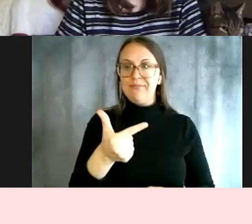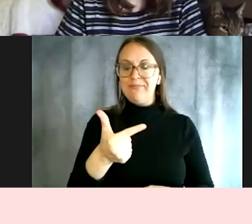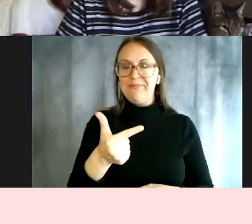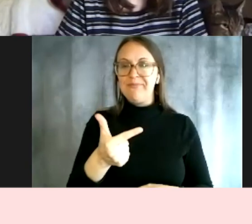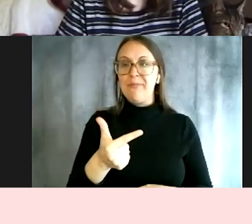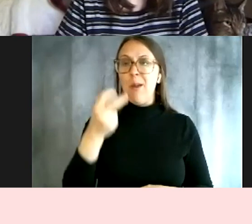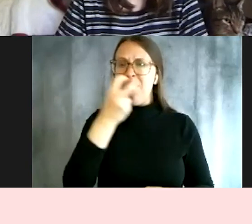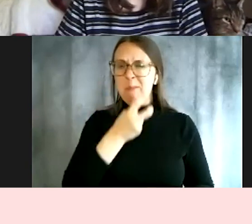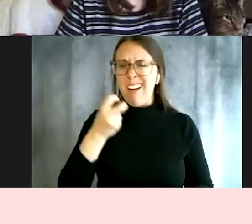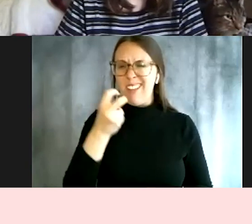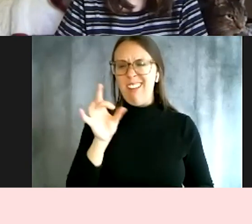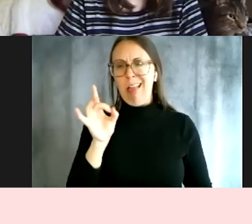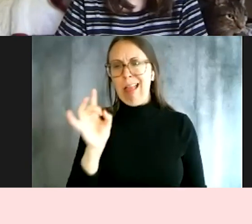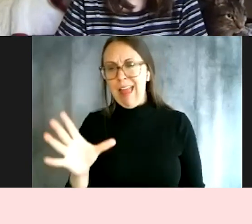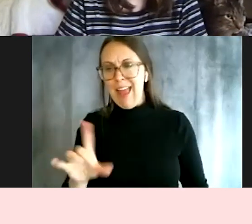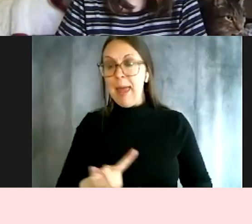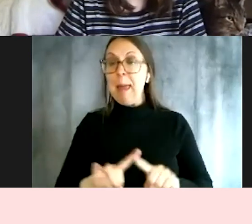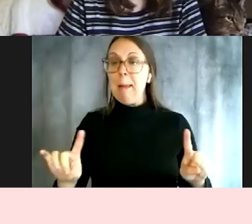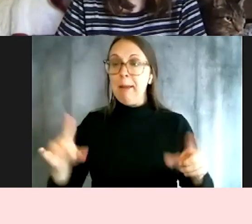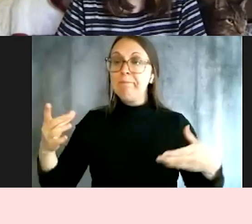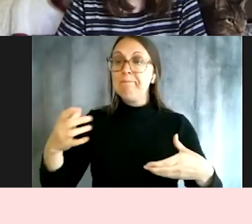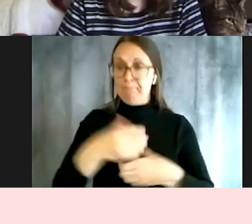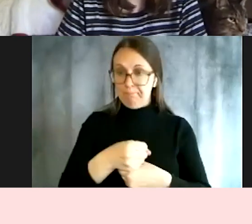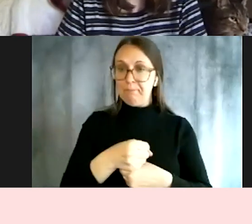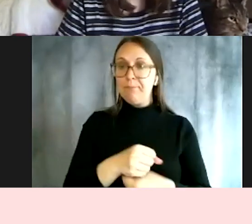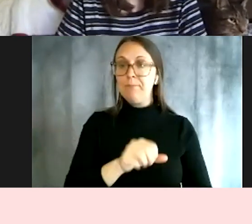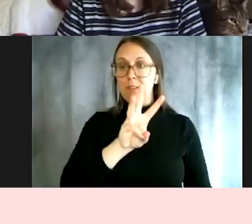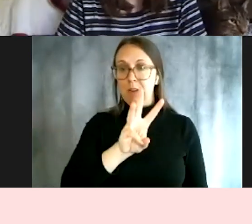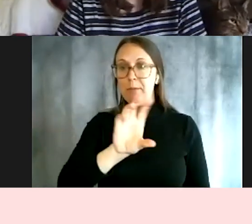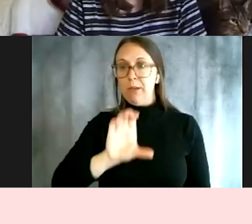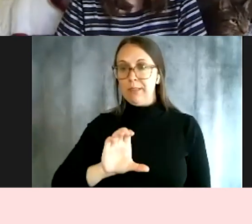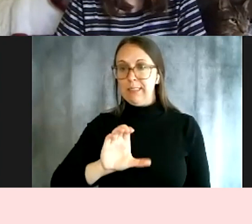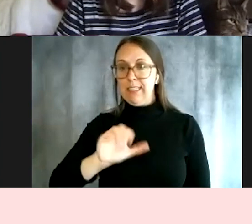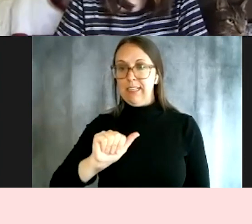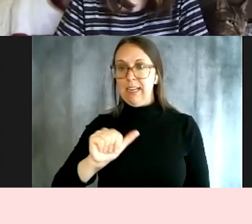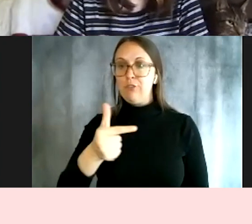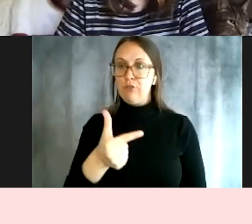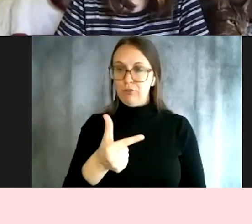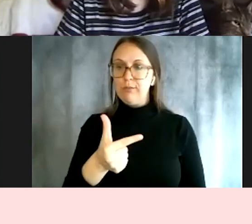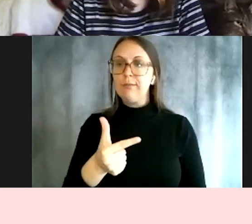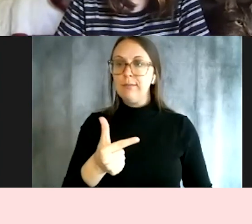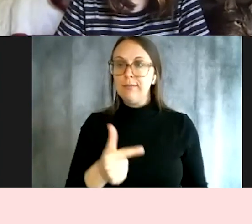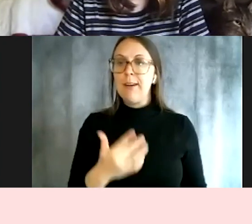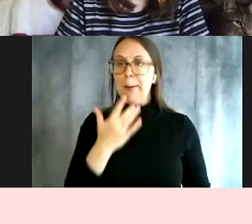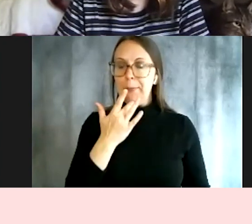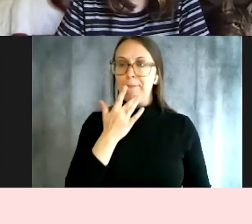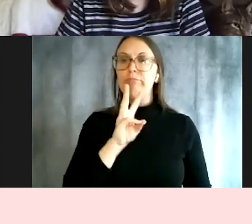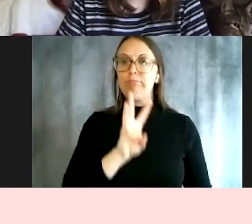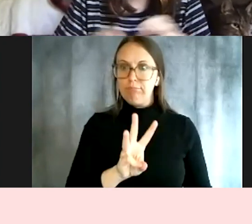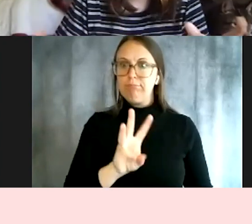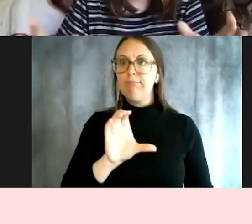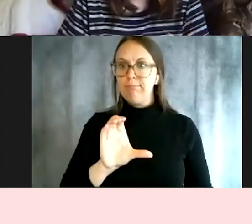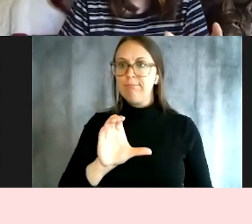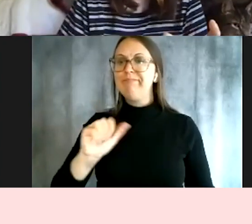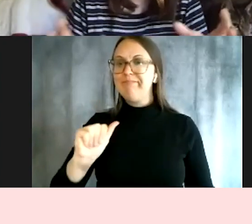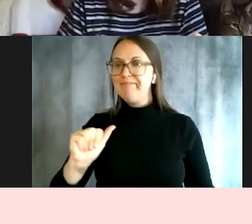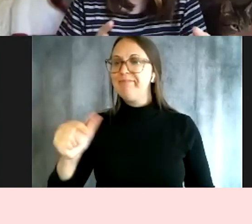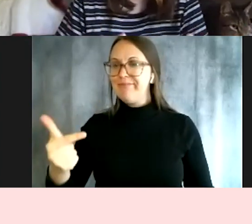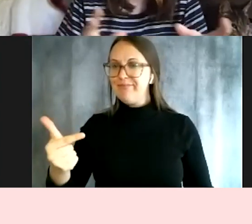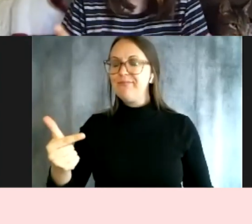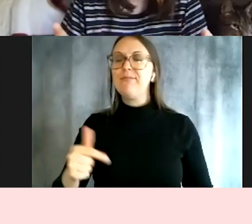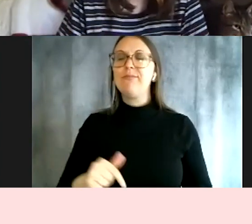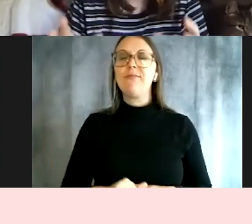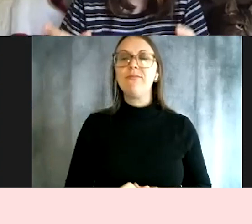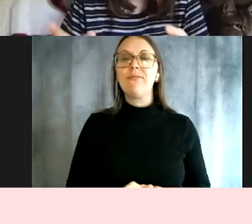um but the W.C.A.G as I prefer to say um tells you what you should do with your website to make it